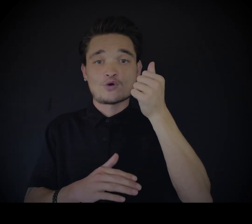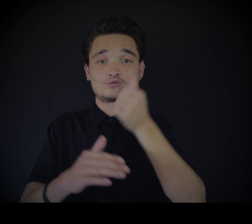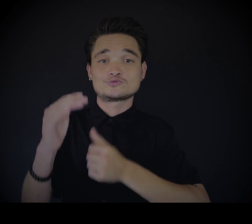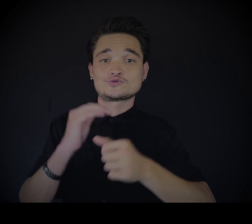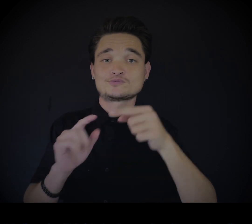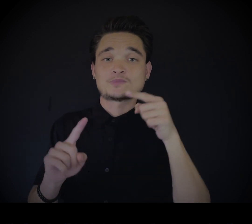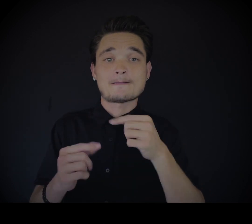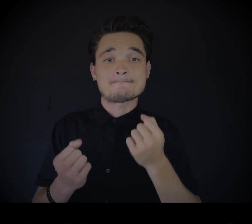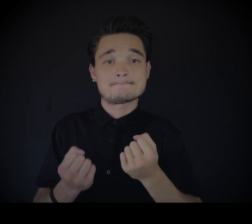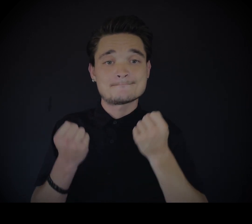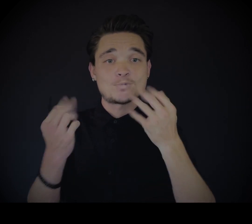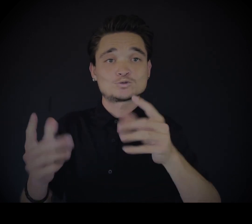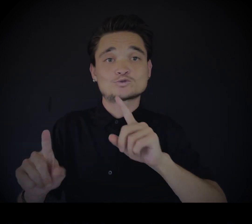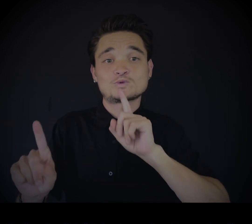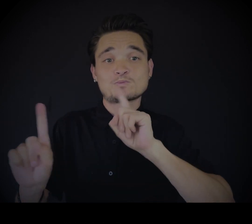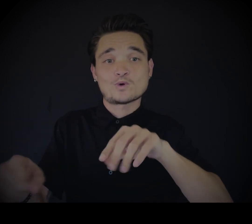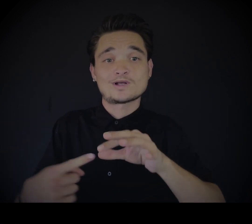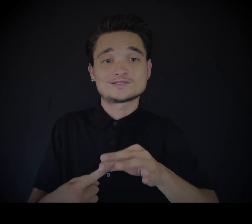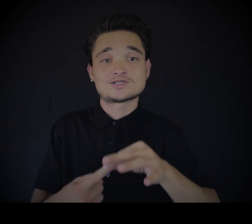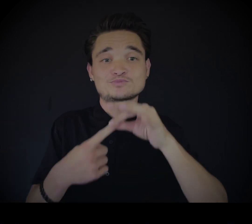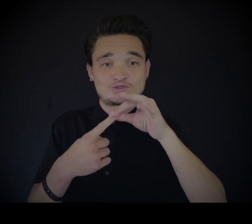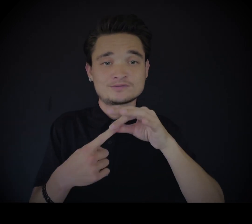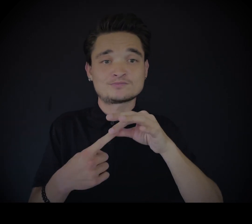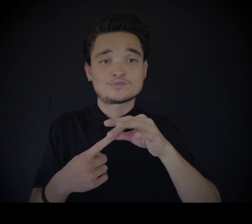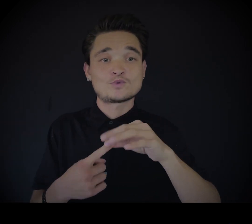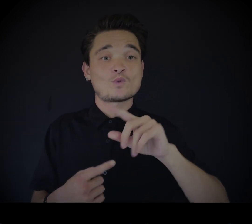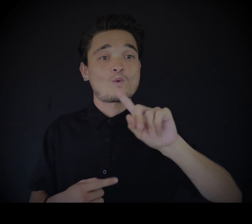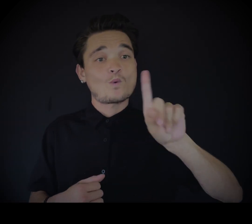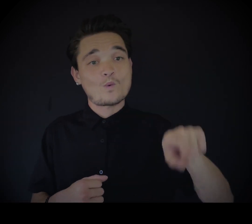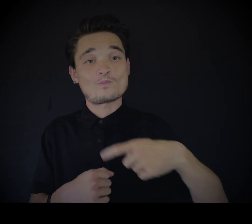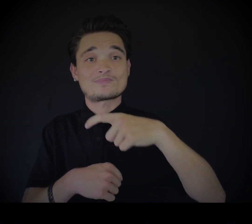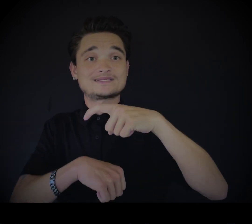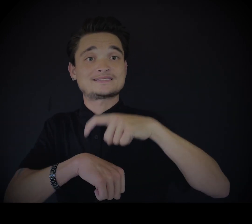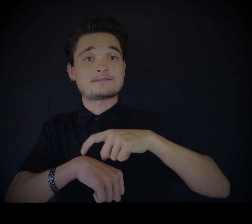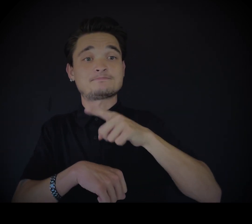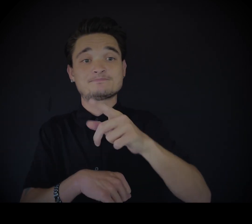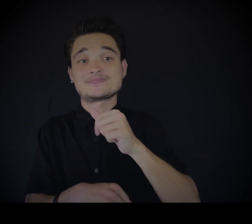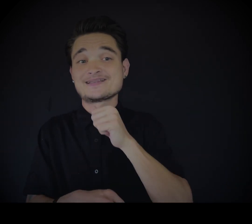Under the “Multiple Reporting Exception,” the only time you are not required to report an allegation